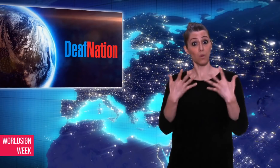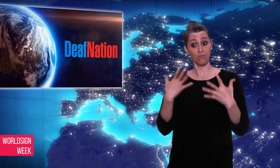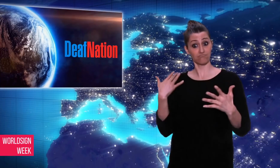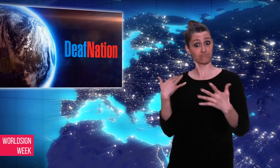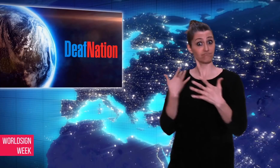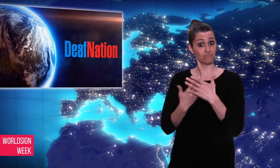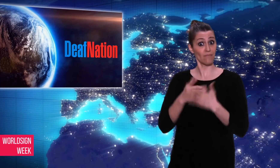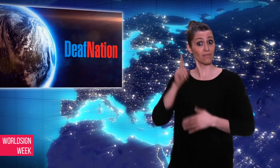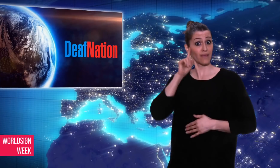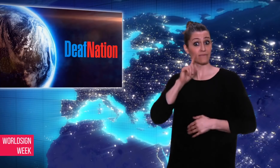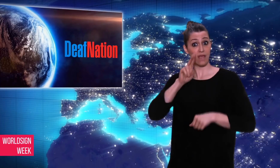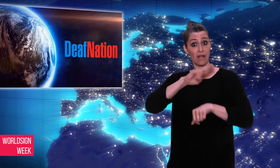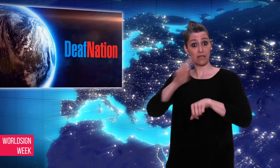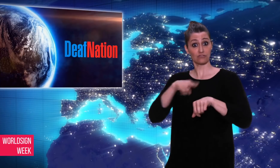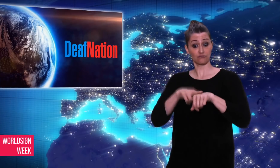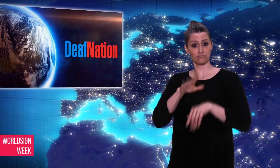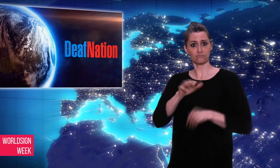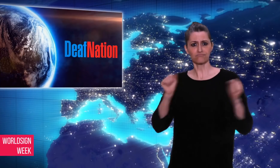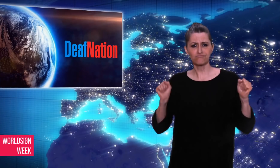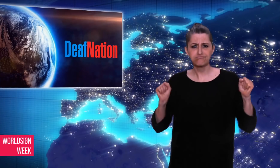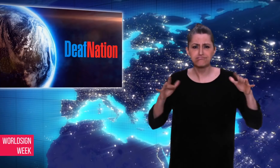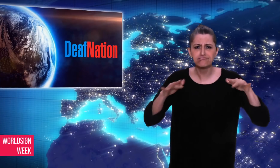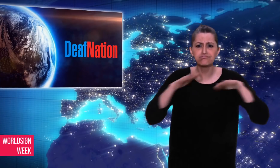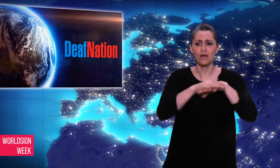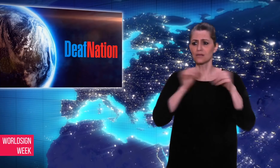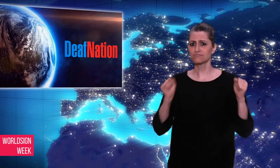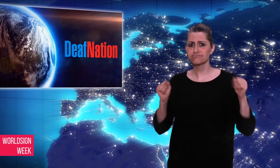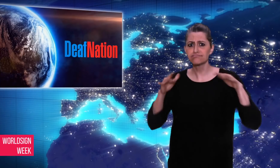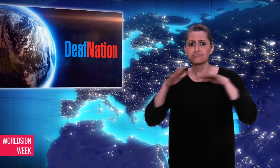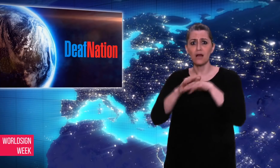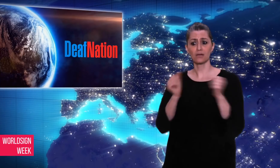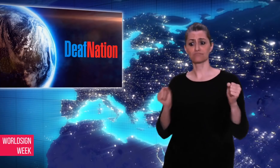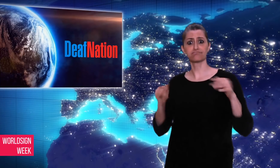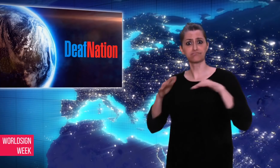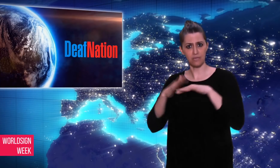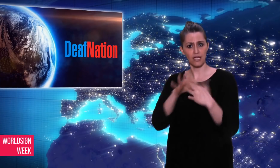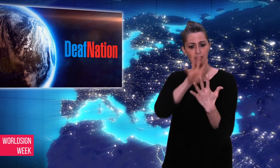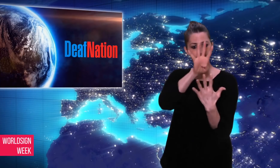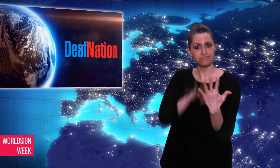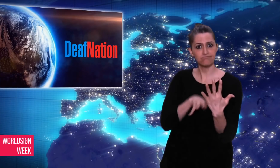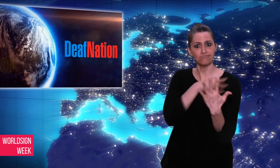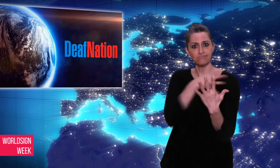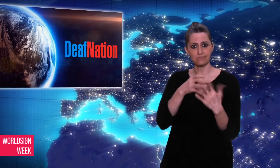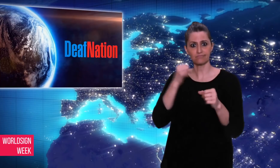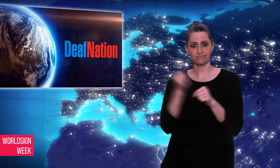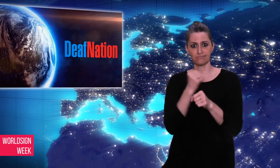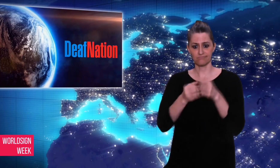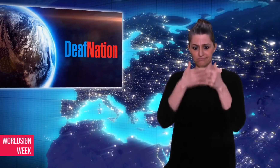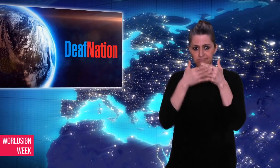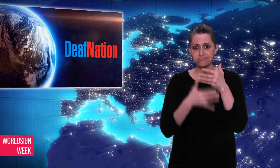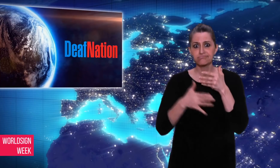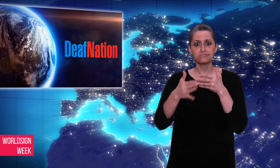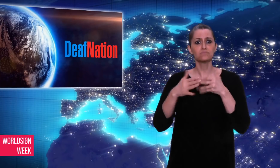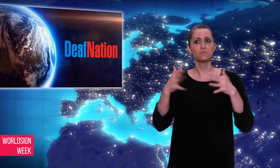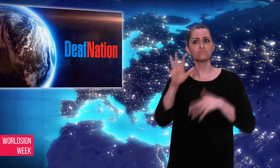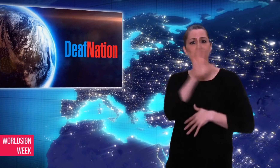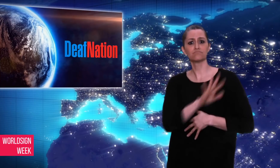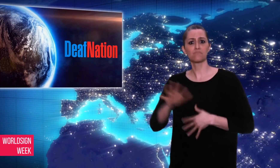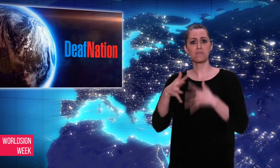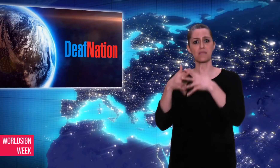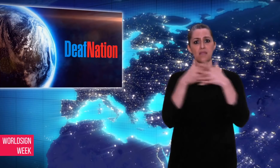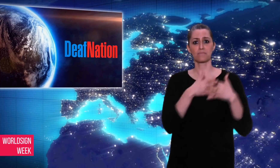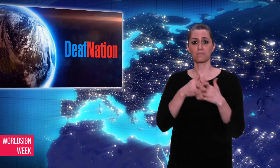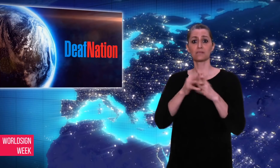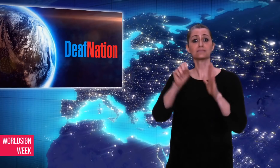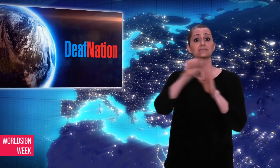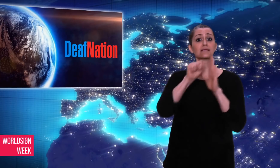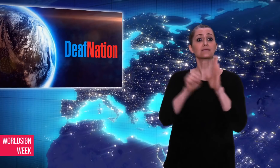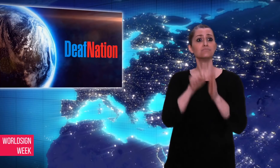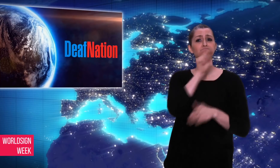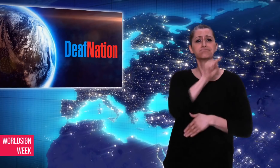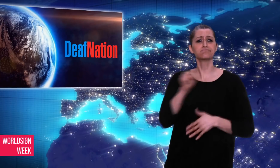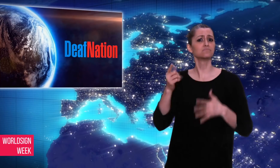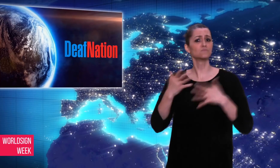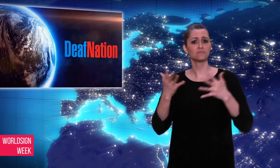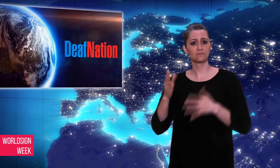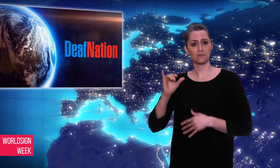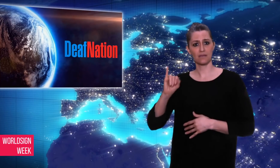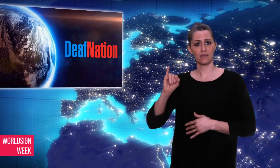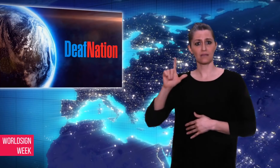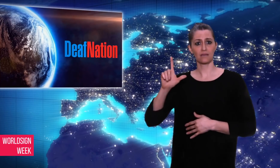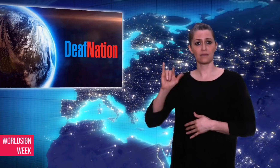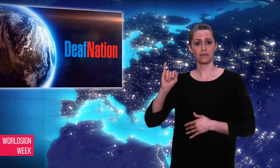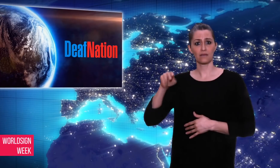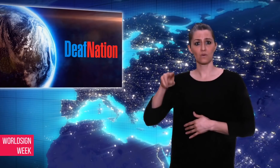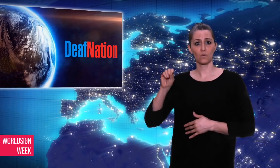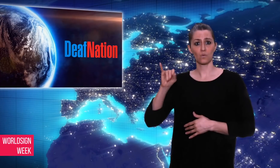So far DeafNation Expos have been lined up for the USA states